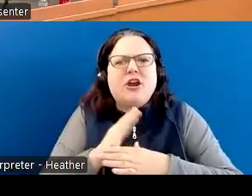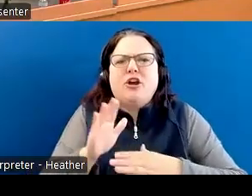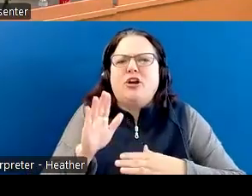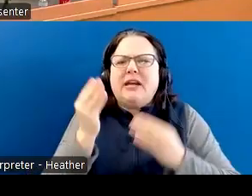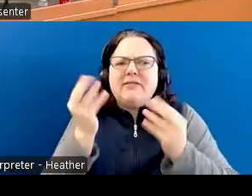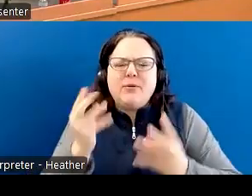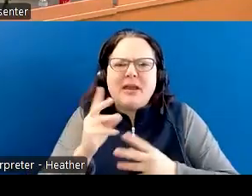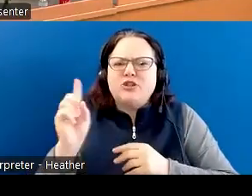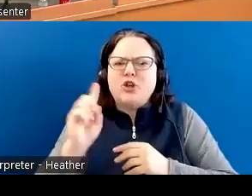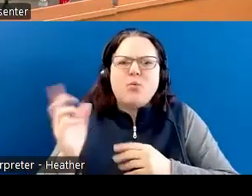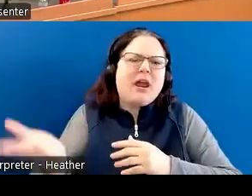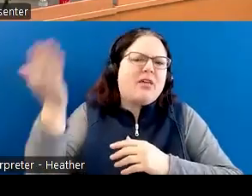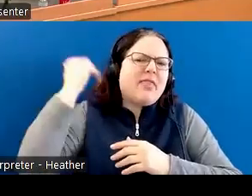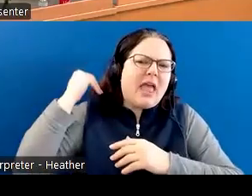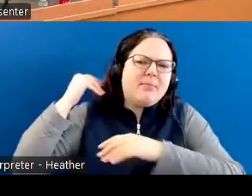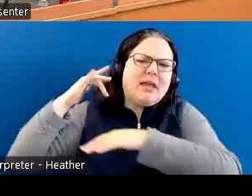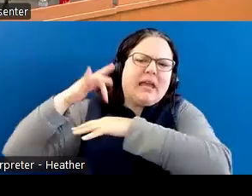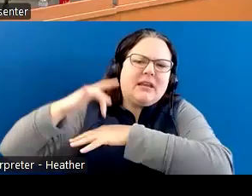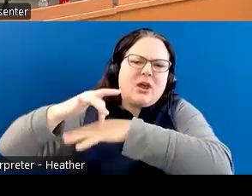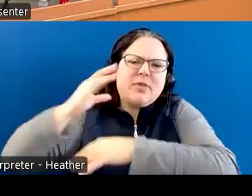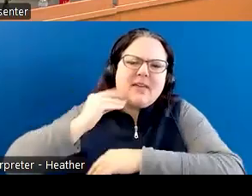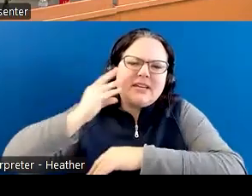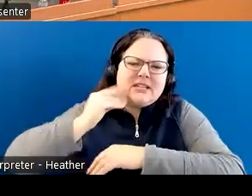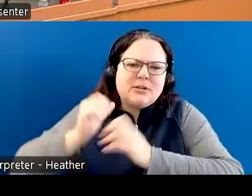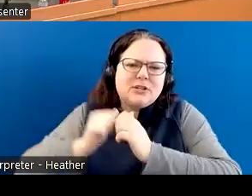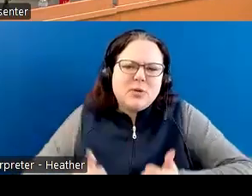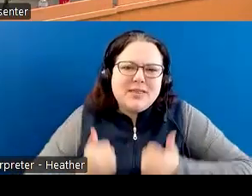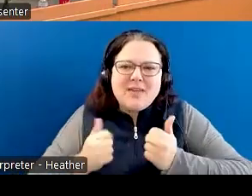have been in their life and what they've gone through. And some of the times they won't even